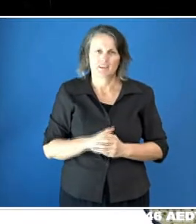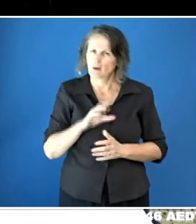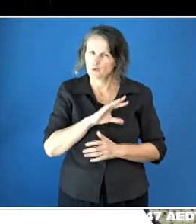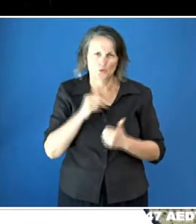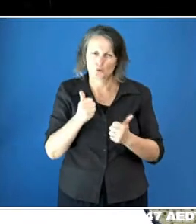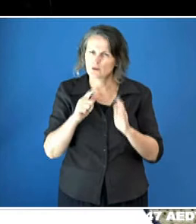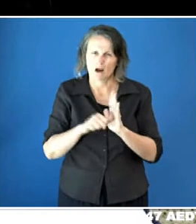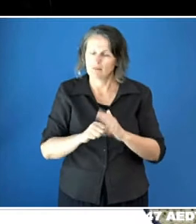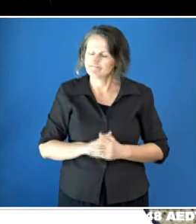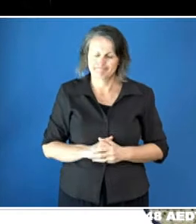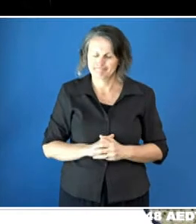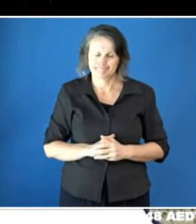No. MS EASTMAN: -- in terms of how she treated you.